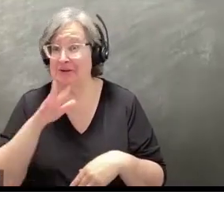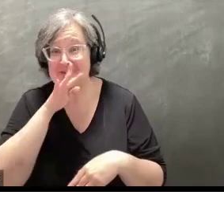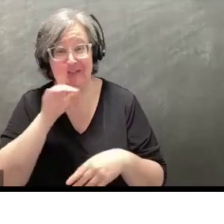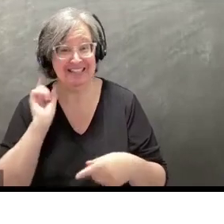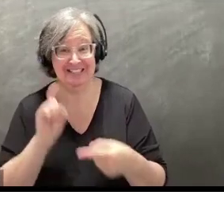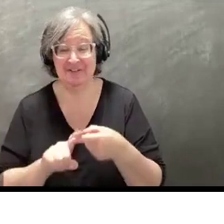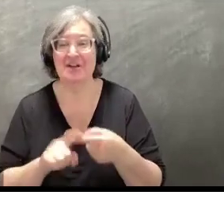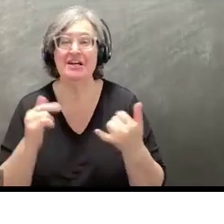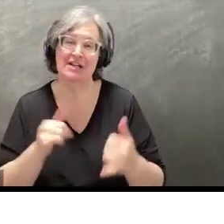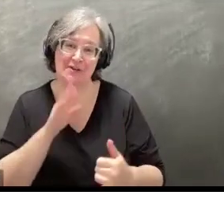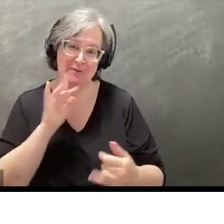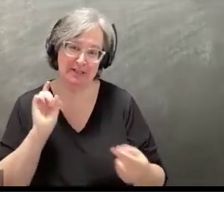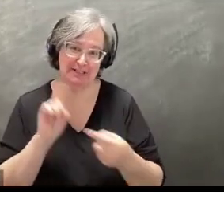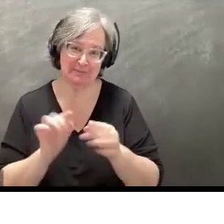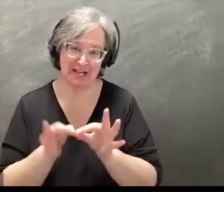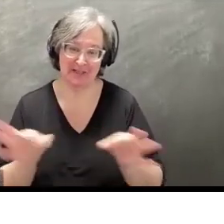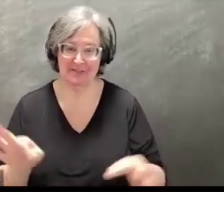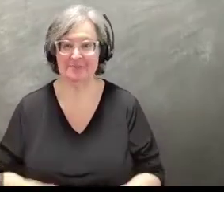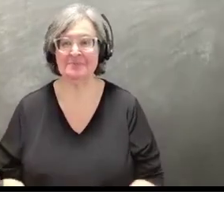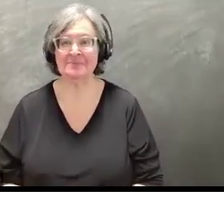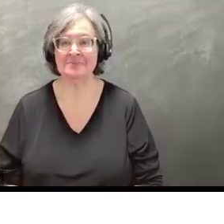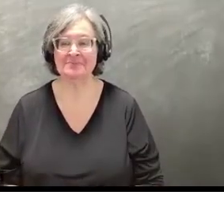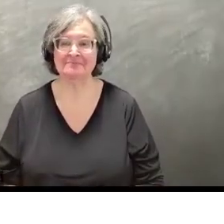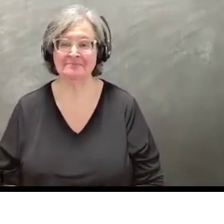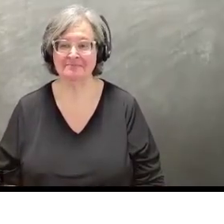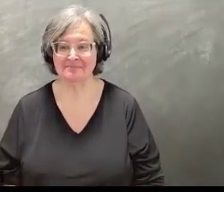[Spanish Interpretation] Due to a recent zoom update, full